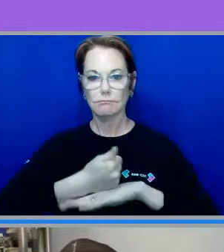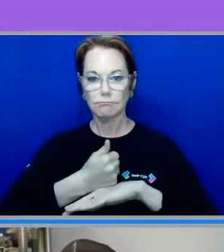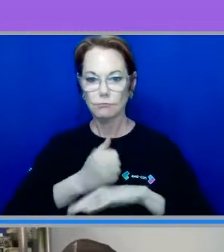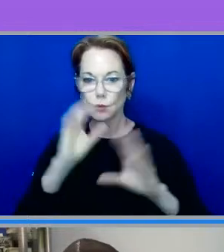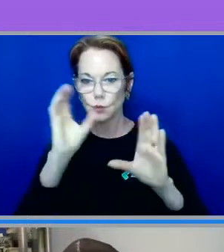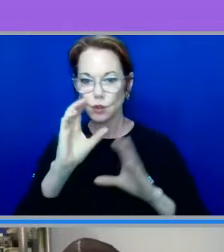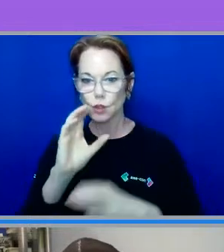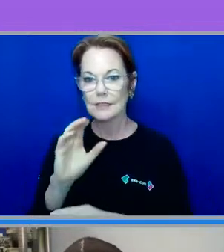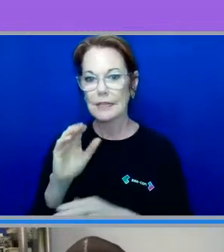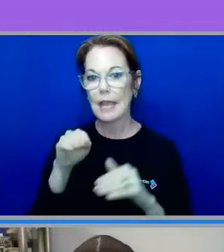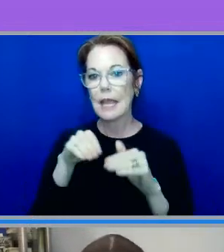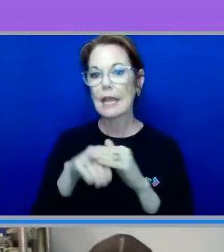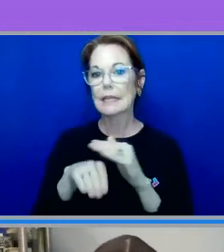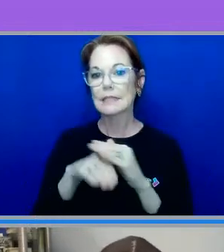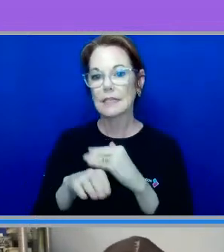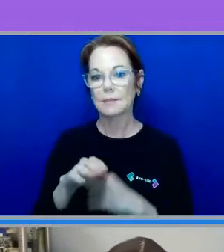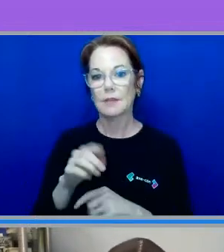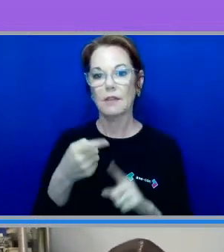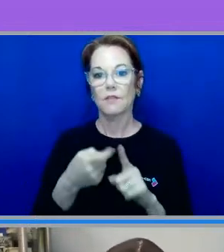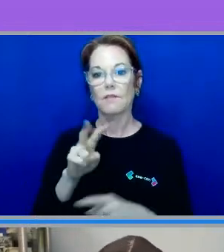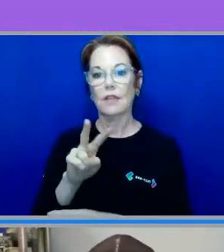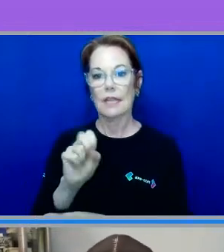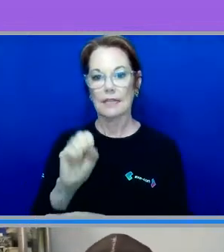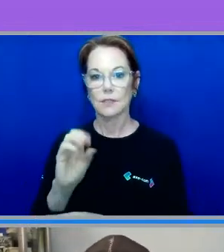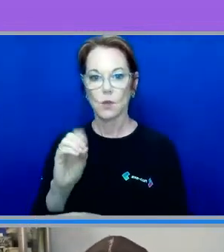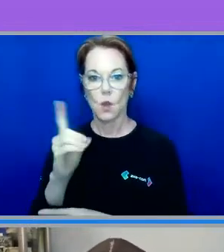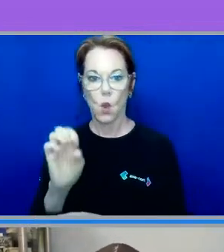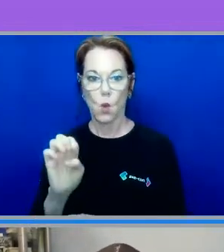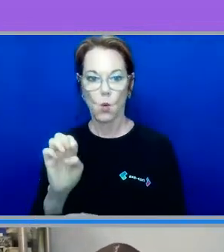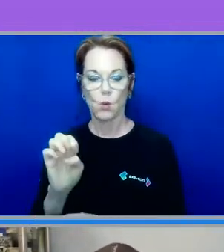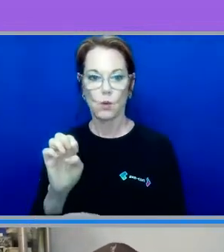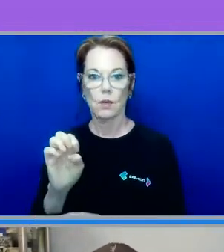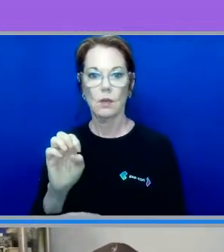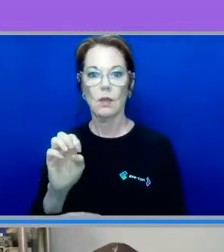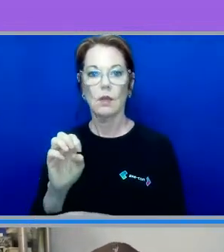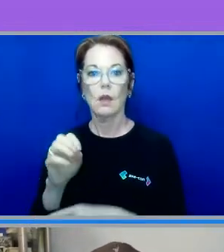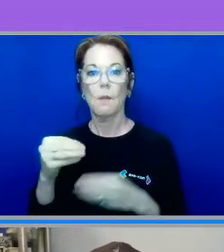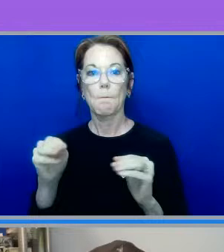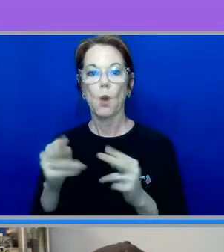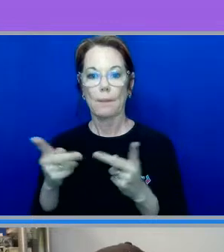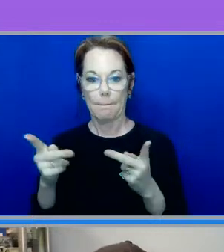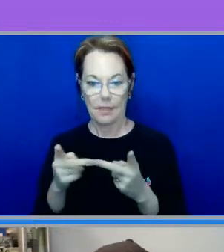look up accessibility linter